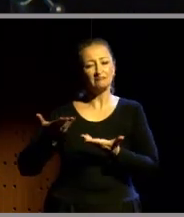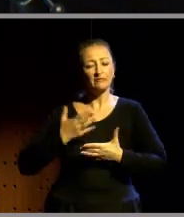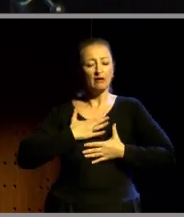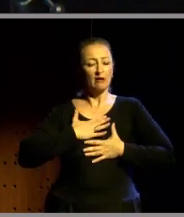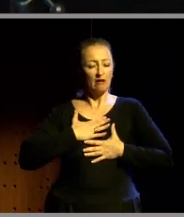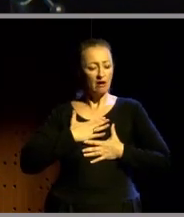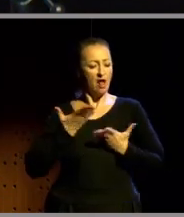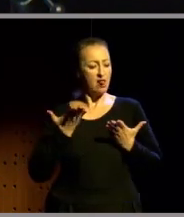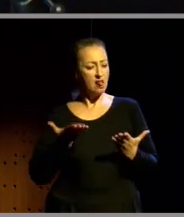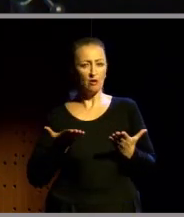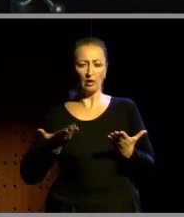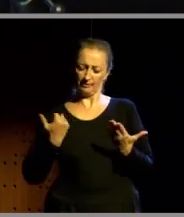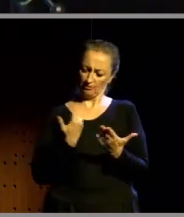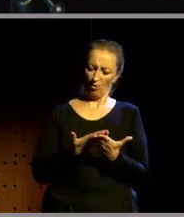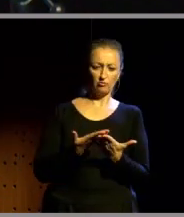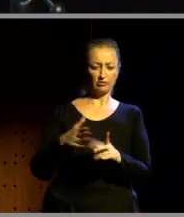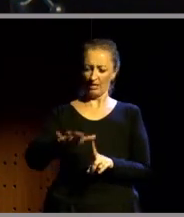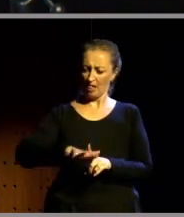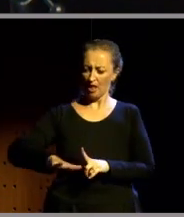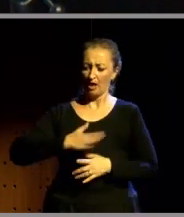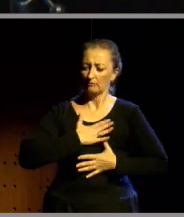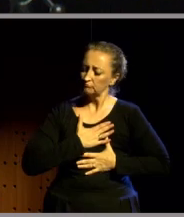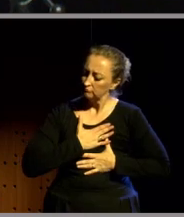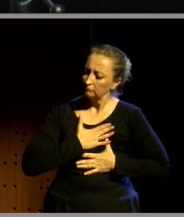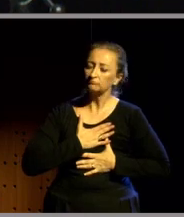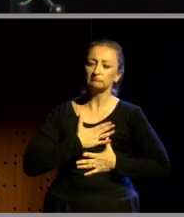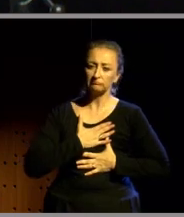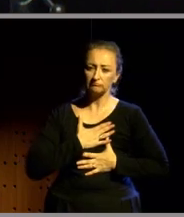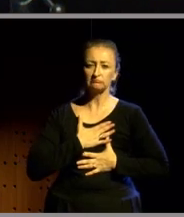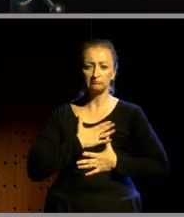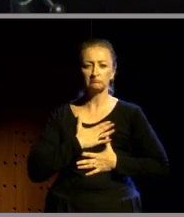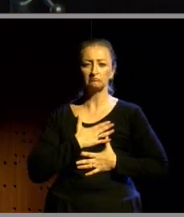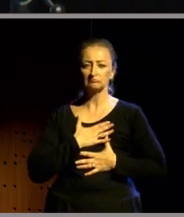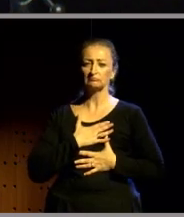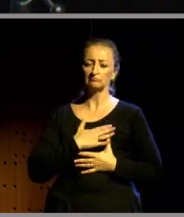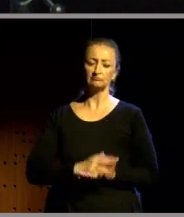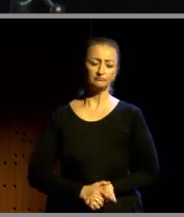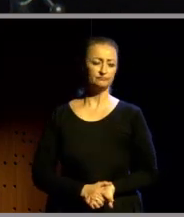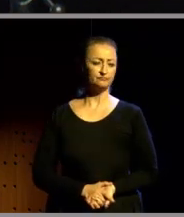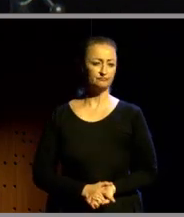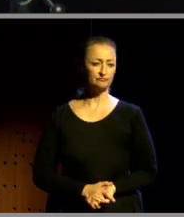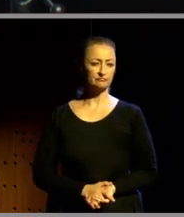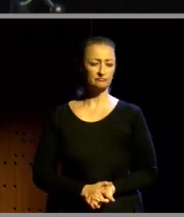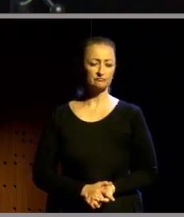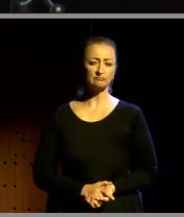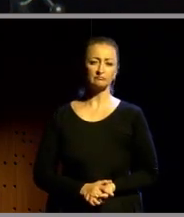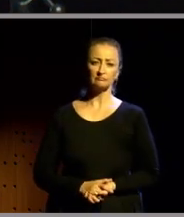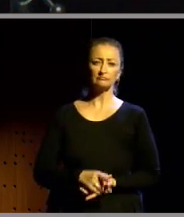are welcomed onto their land, and the grace in which you undertake